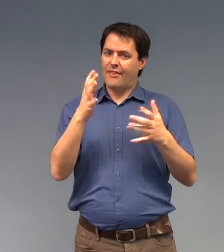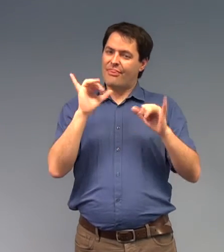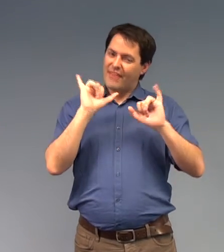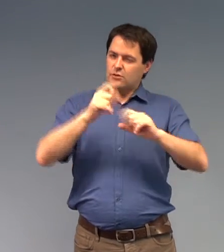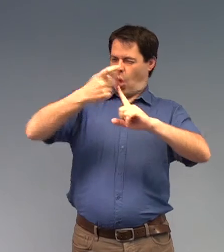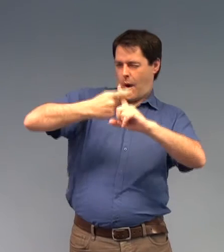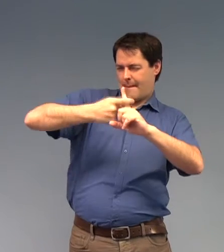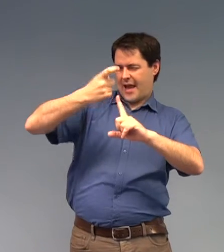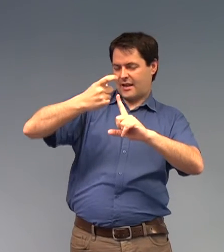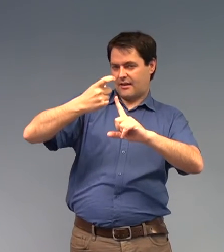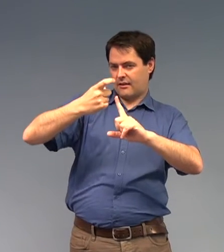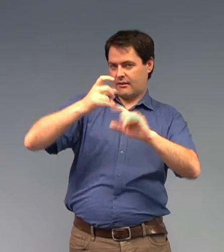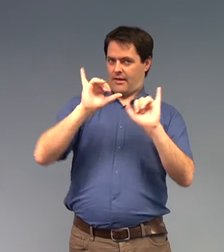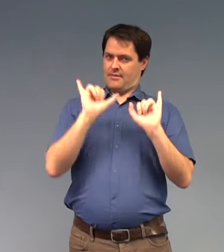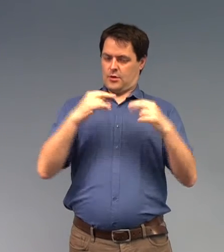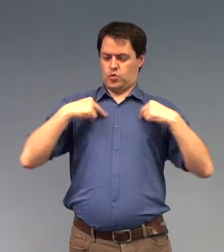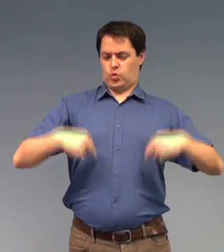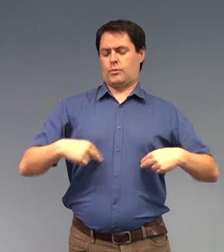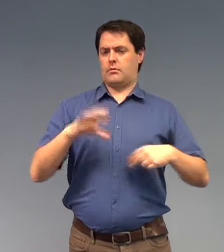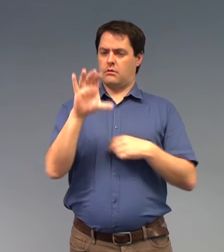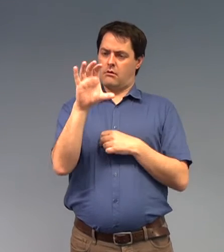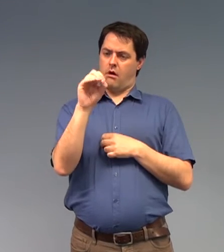of what that phrase means.